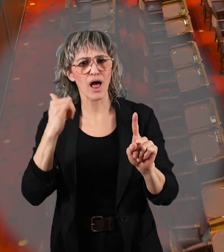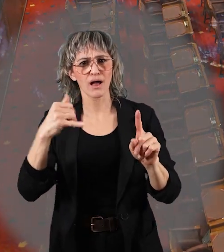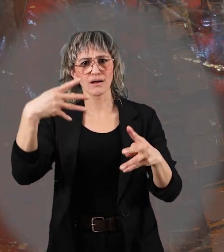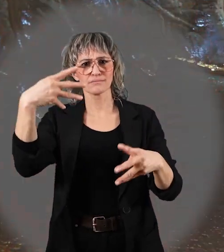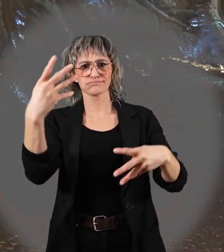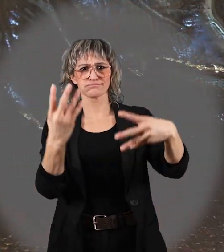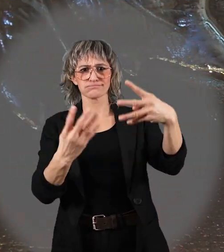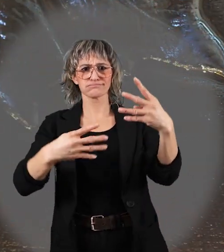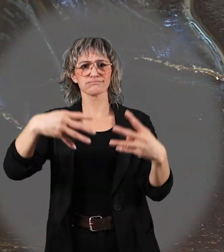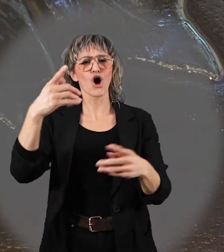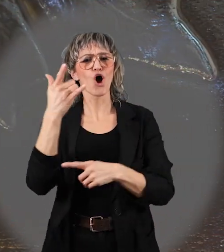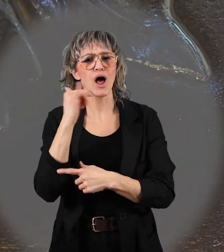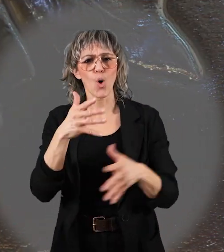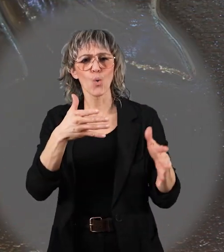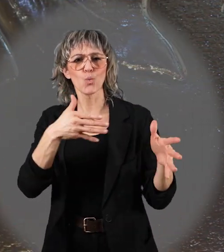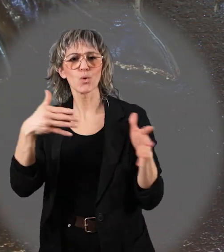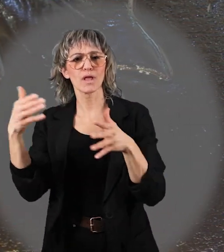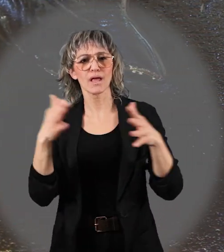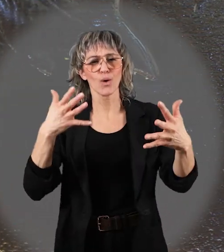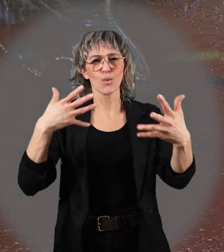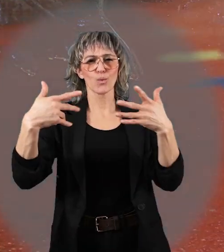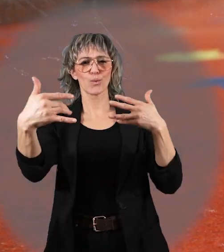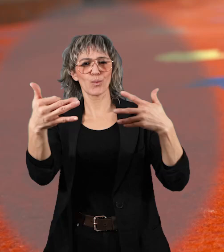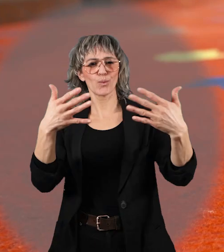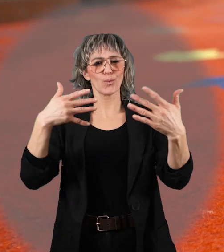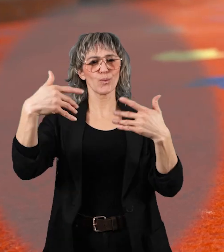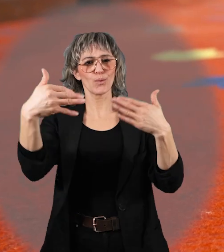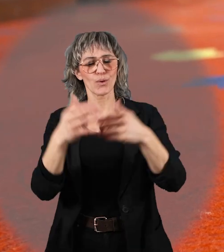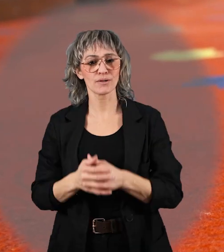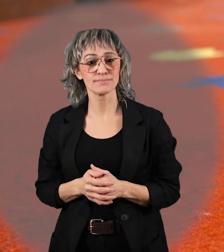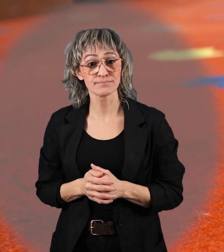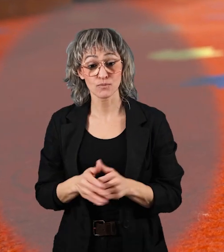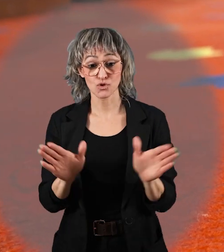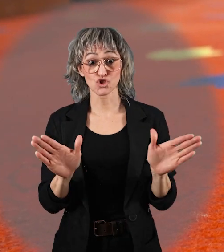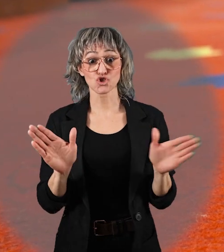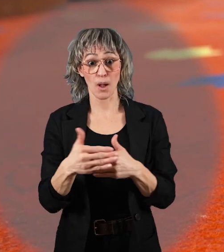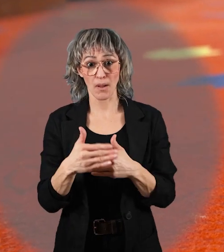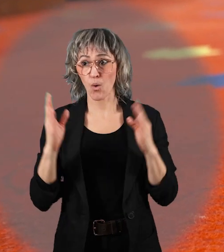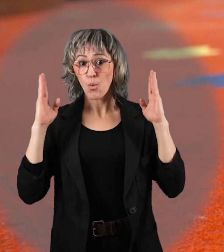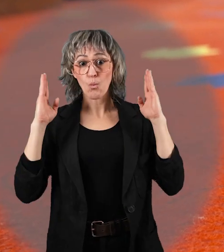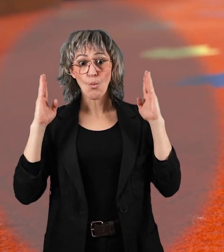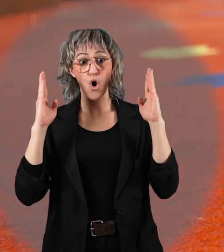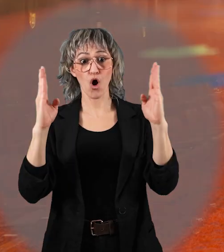Canada's iconic maple leaf is shown throughout the building.